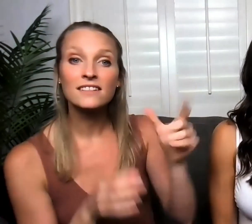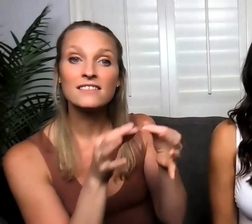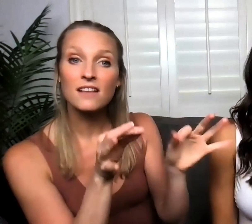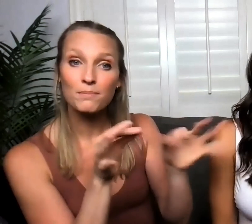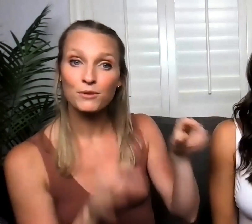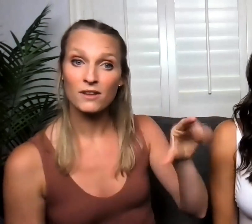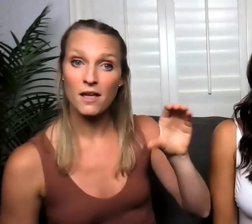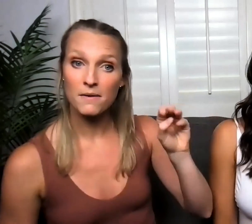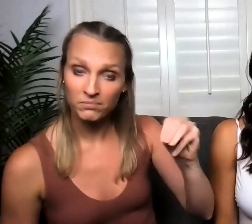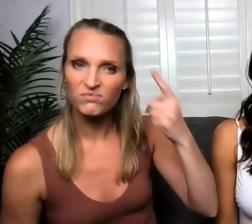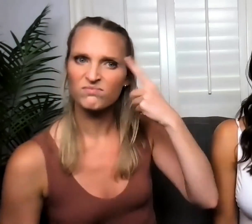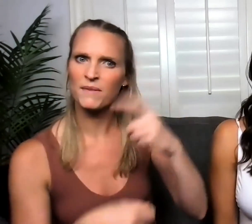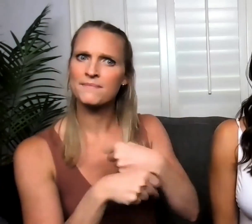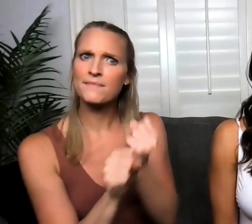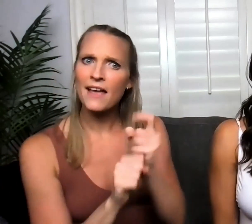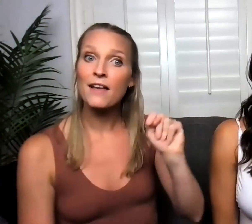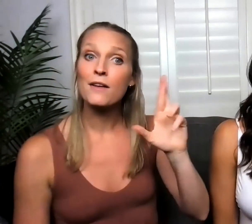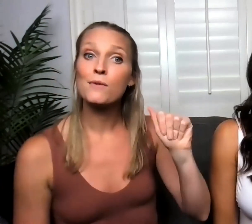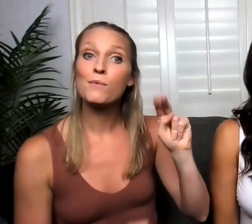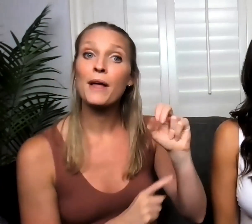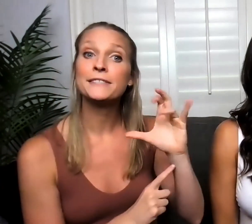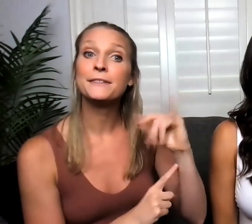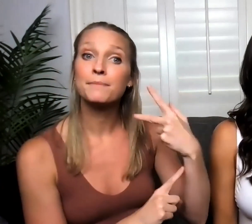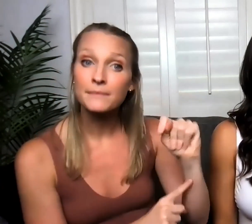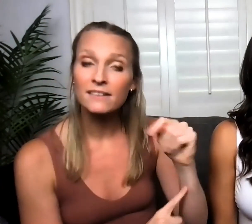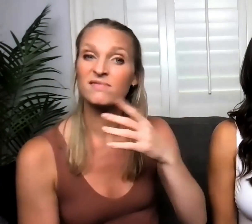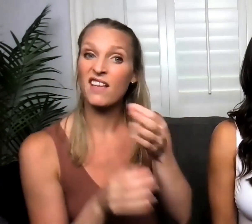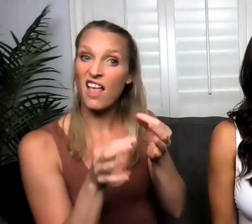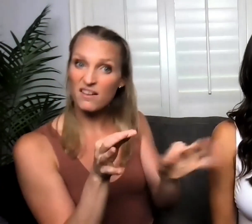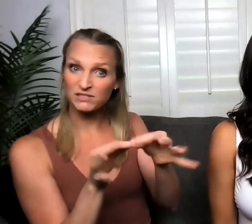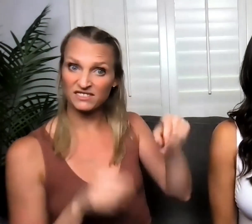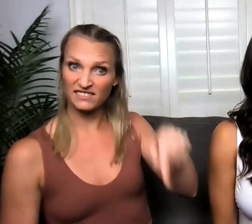at aslcaptions.com for making the transcripts